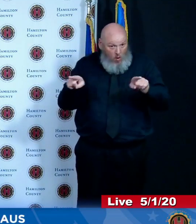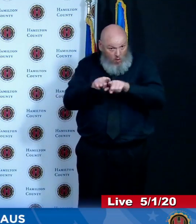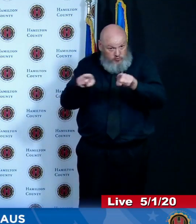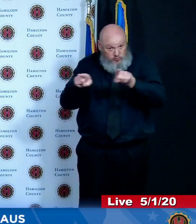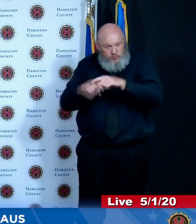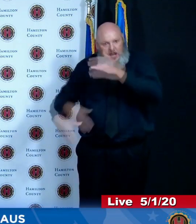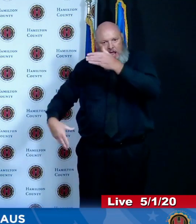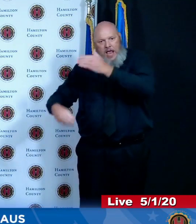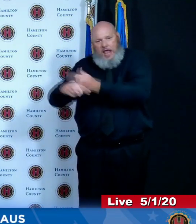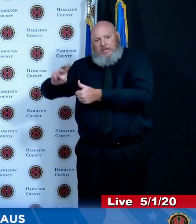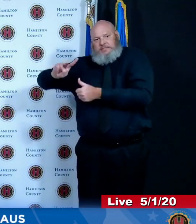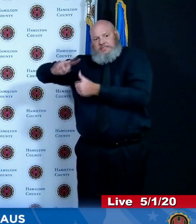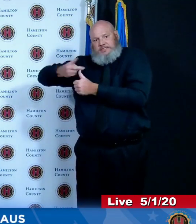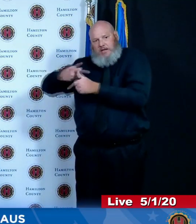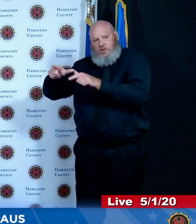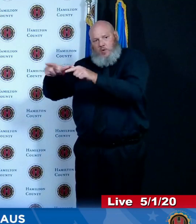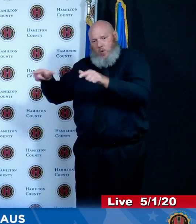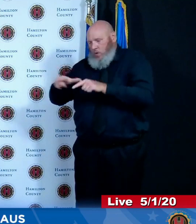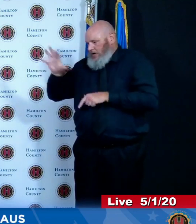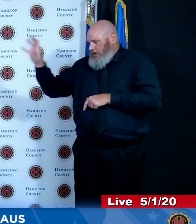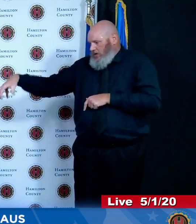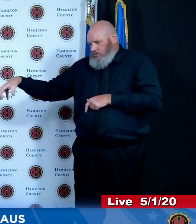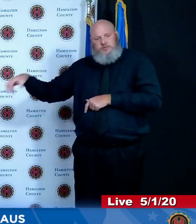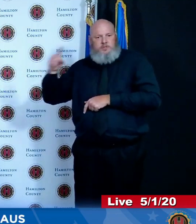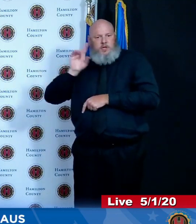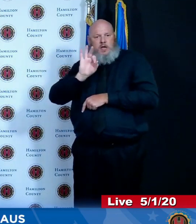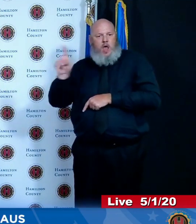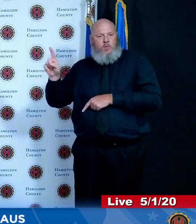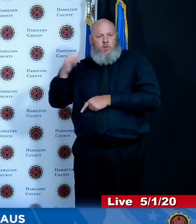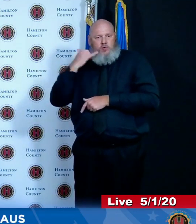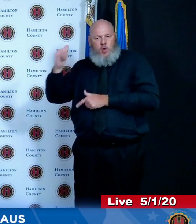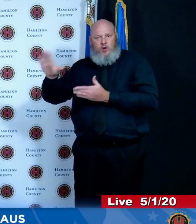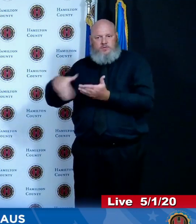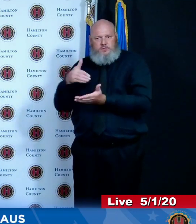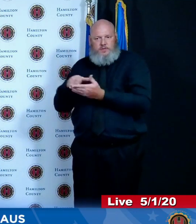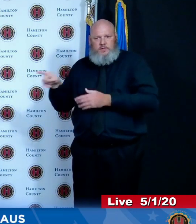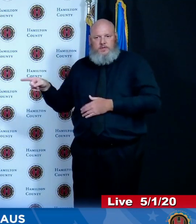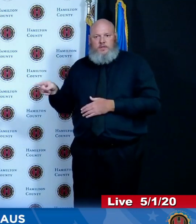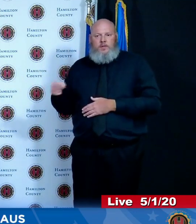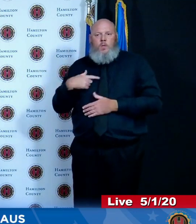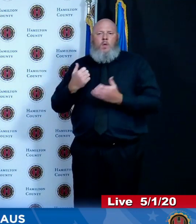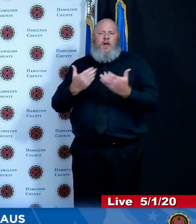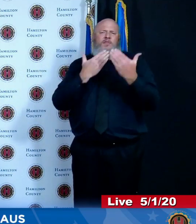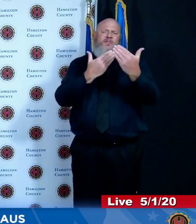so Greg is going to talk about some updates related to the numbers I want to